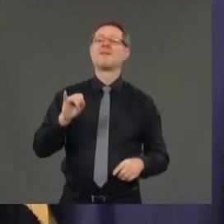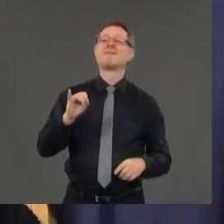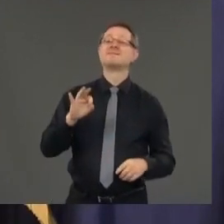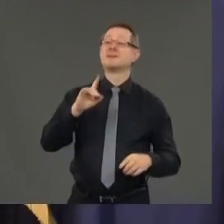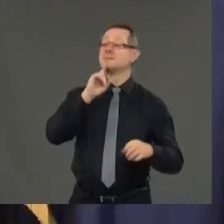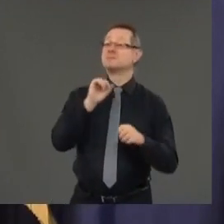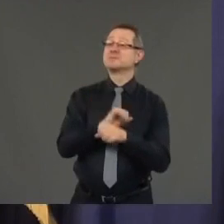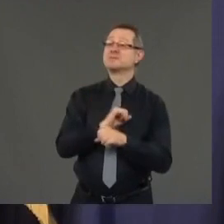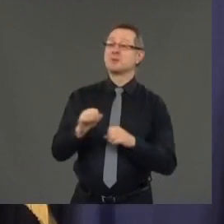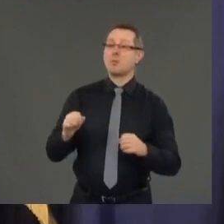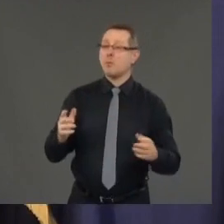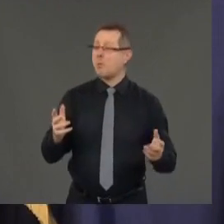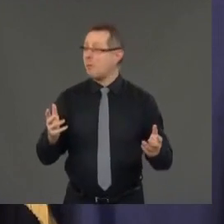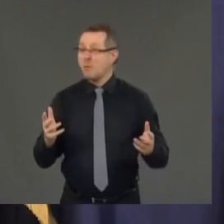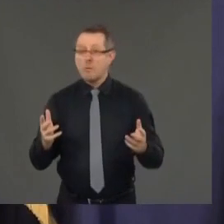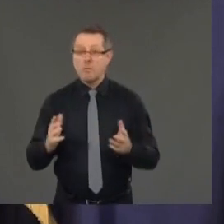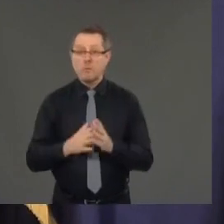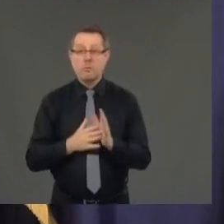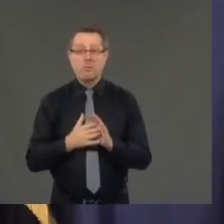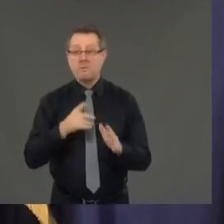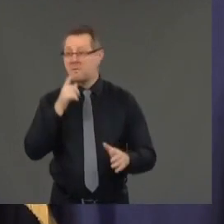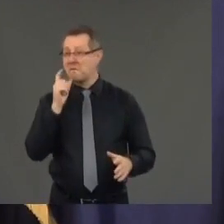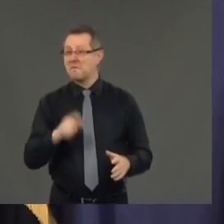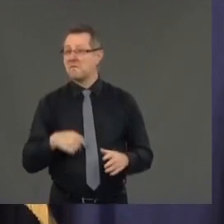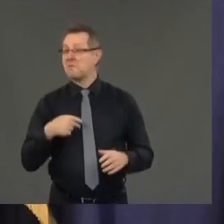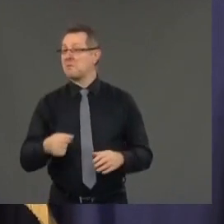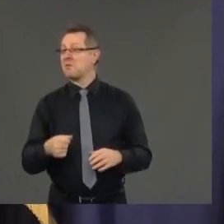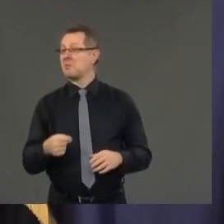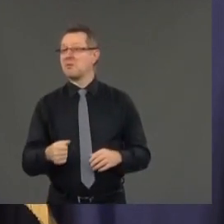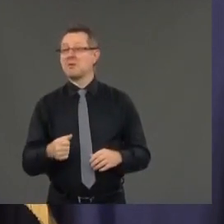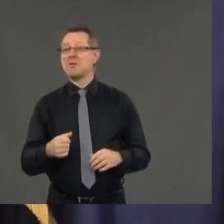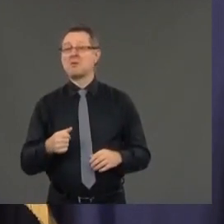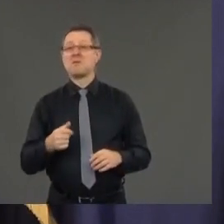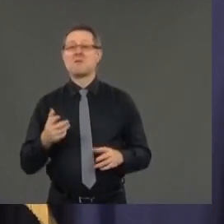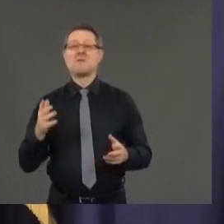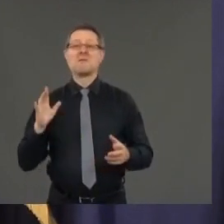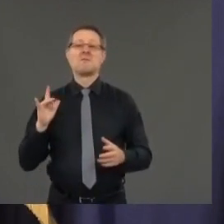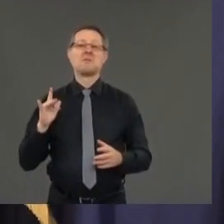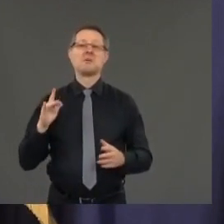POTENTIAL IMPACT.